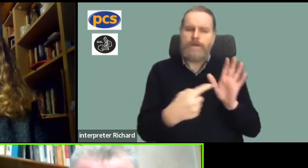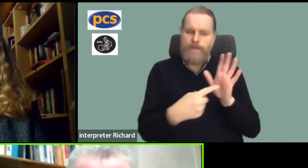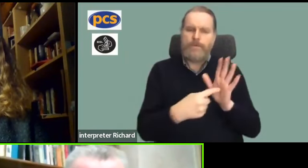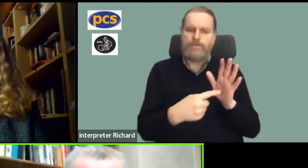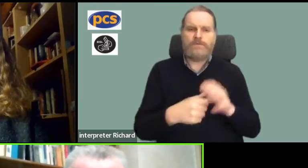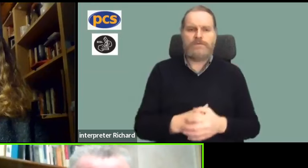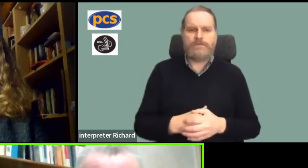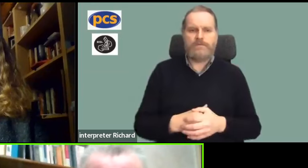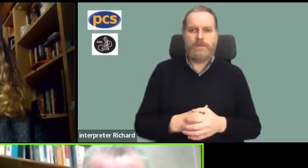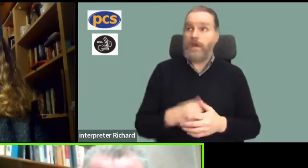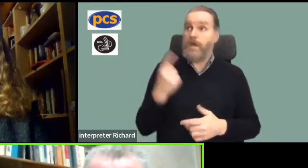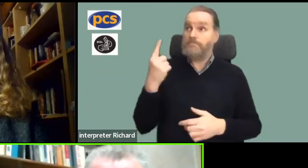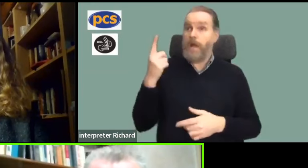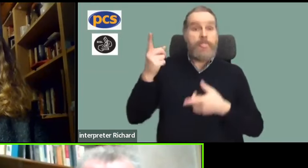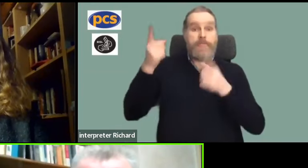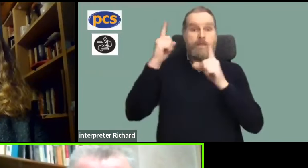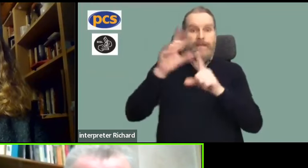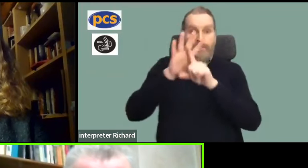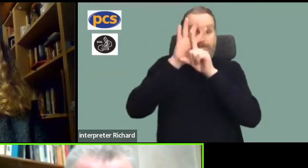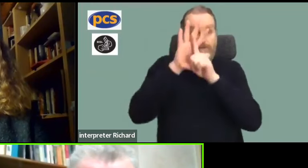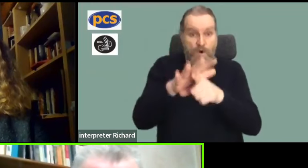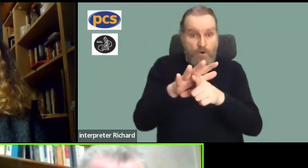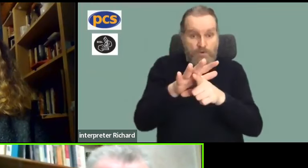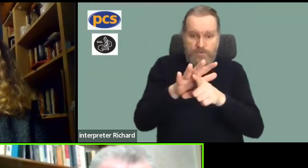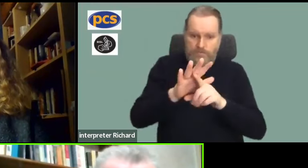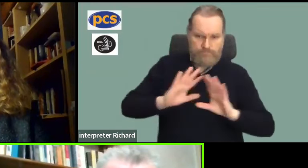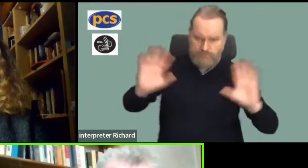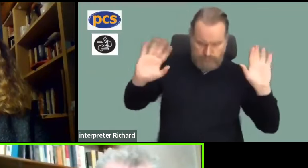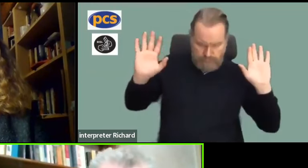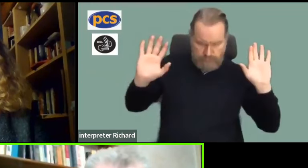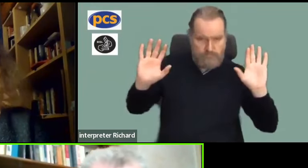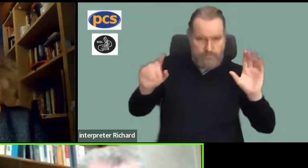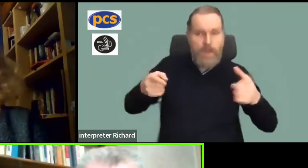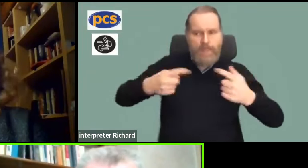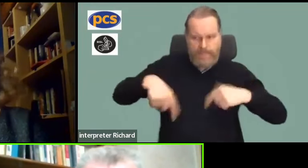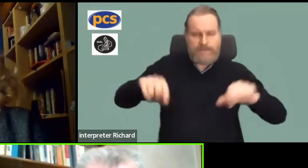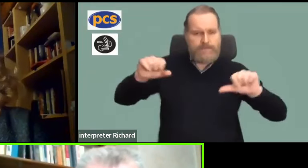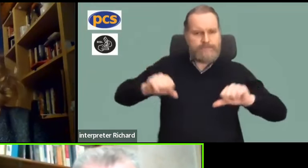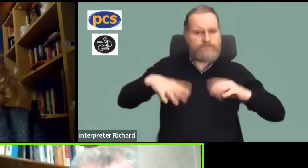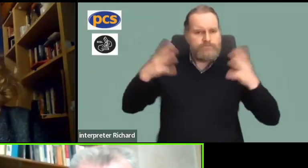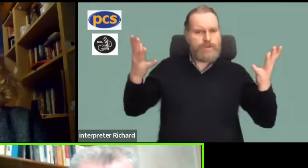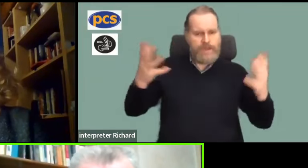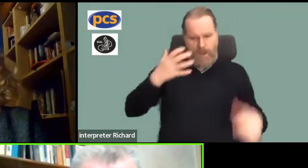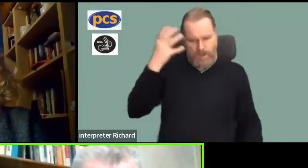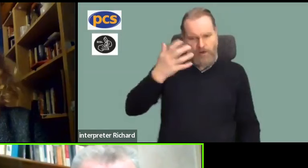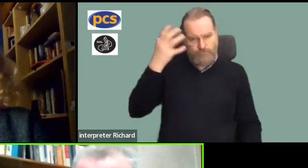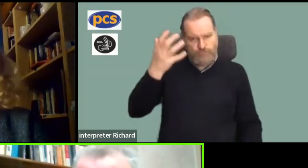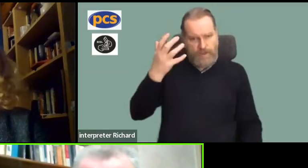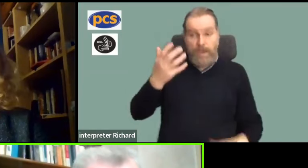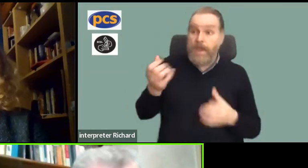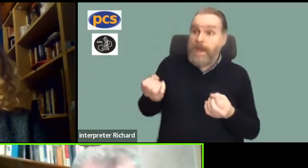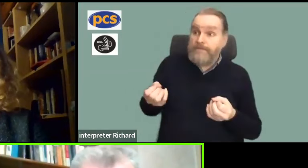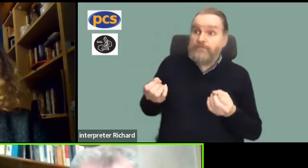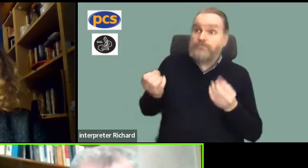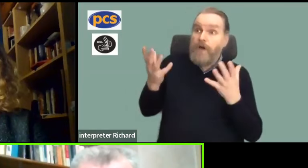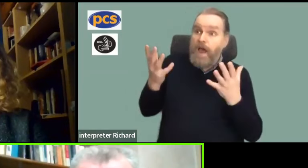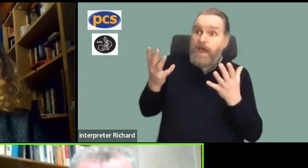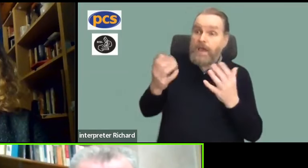to get a full-time officer to to to come and speak to you, You know it's clear that nobody can be forced to do any forced to do anything, and you know forced to do anything, and you know we we still live allegedly. in a free country, if There's a place